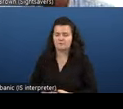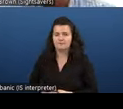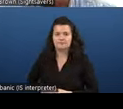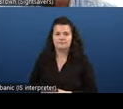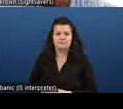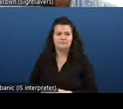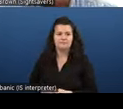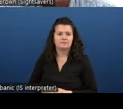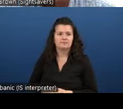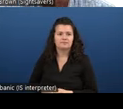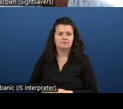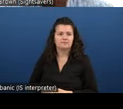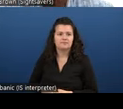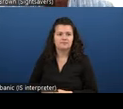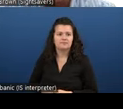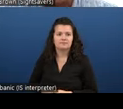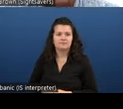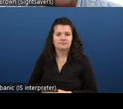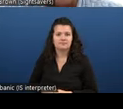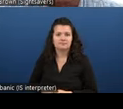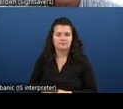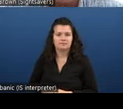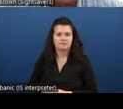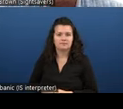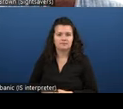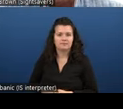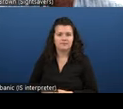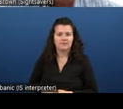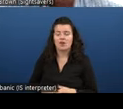and inclusion in the workplace and particularly the private sector.